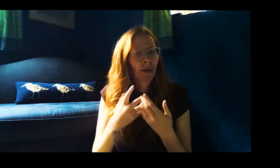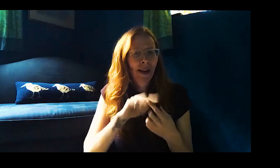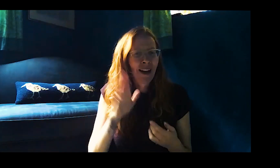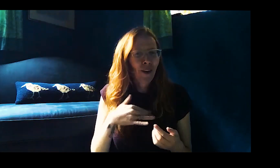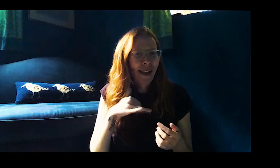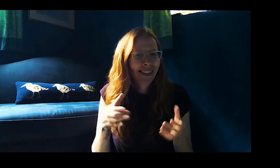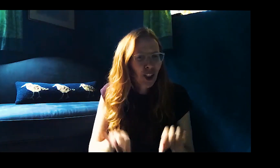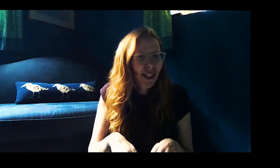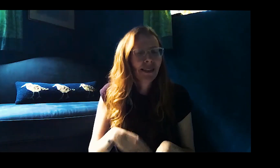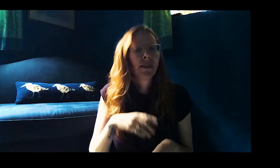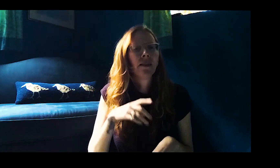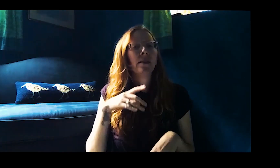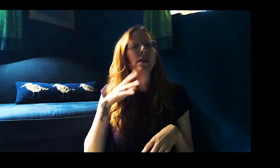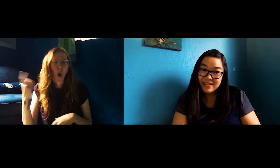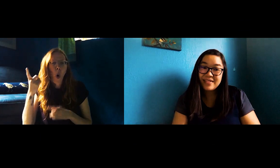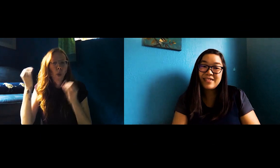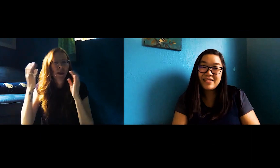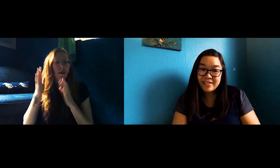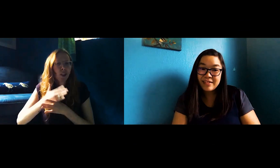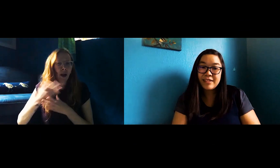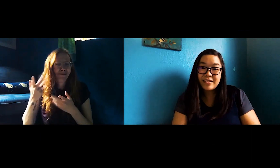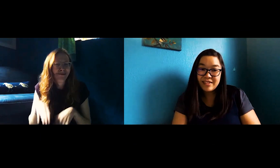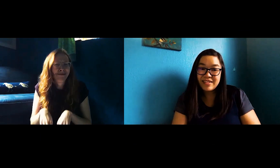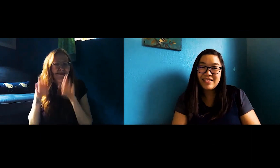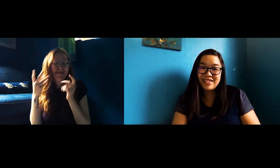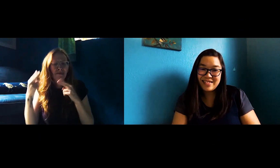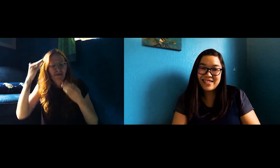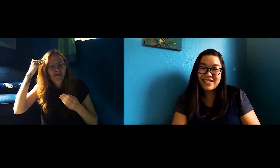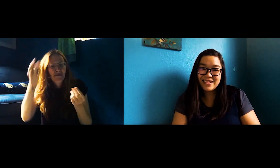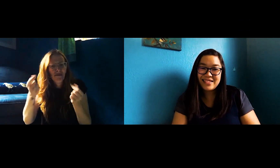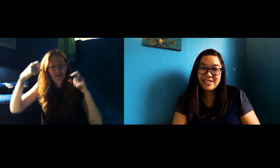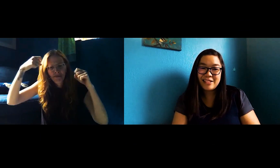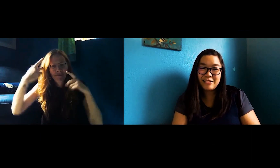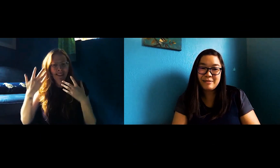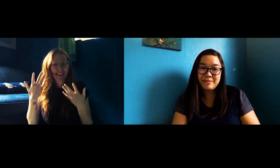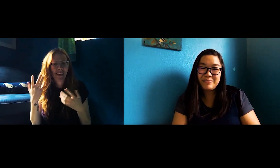wedding together, but we just have never had the chance. I mean, we've always like, made movies